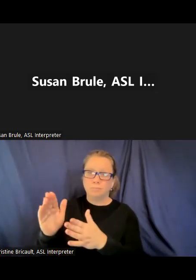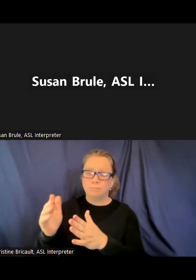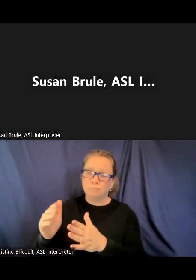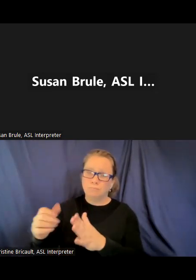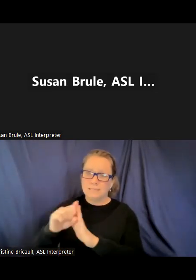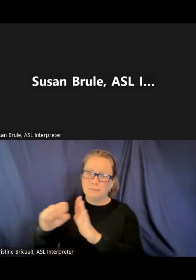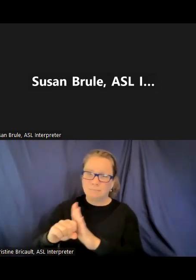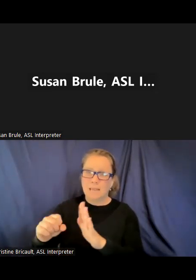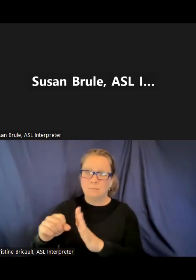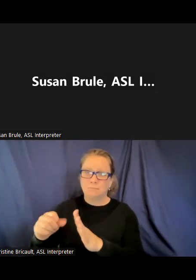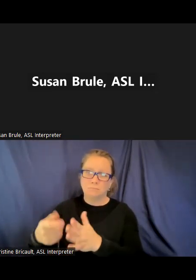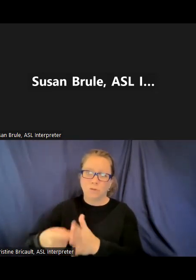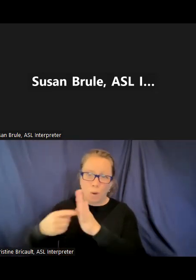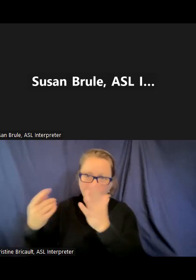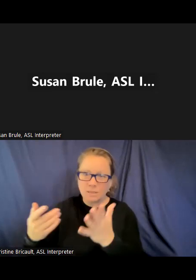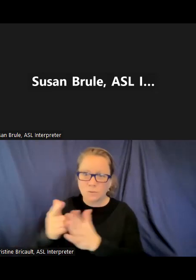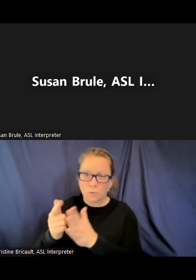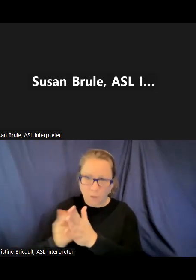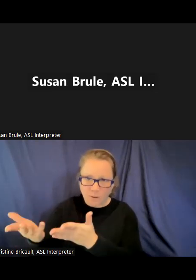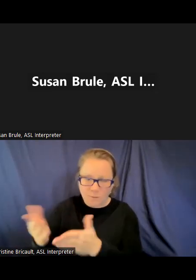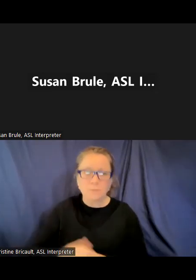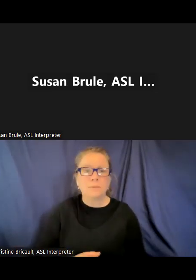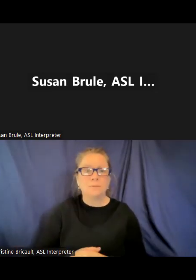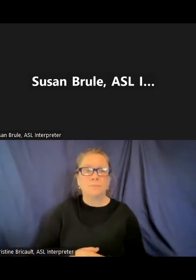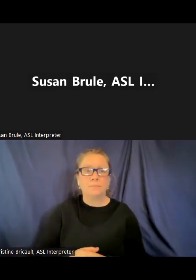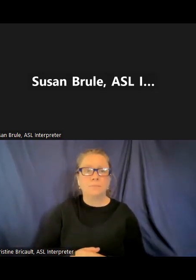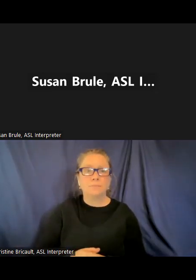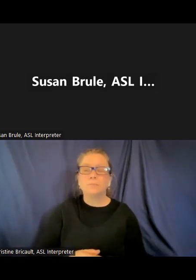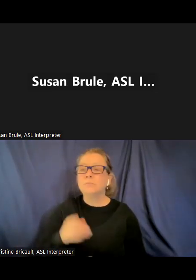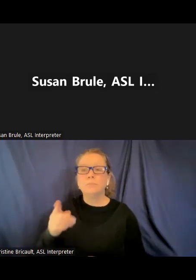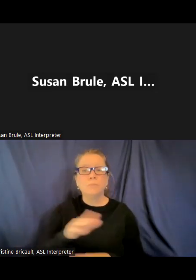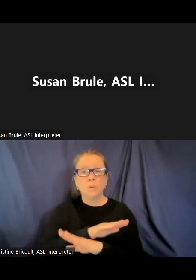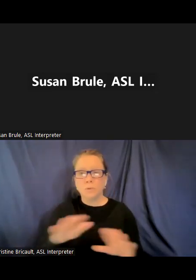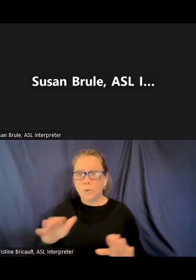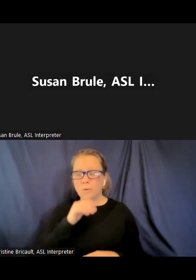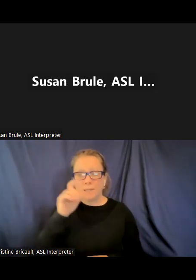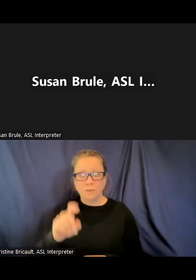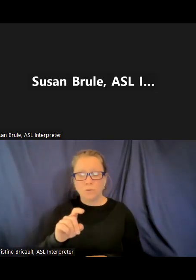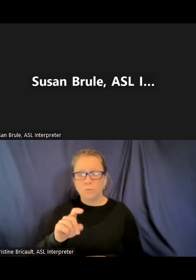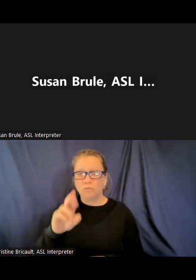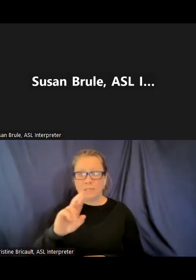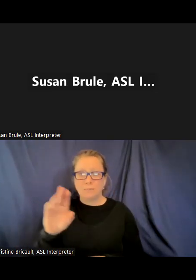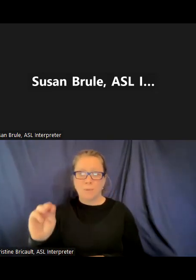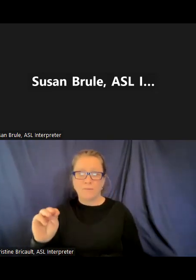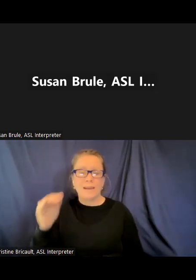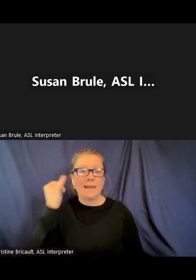You do not need to provide reasonable modifications that would cause an